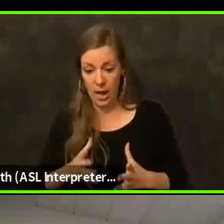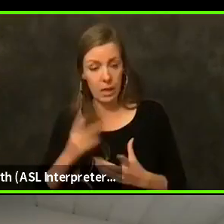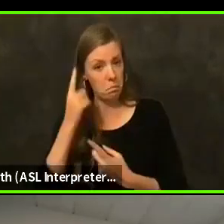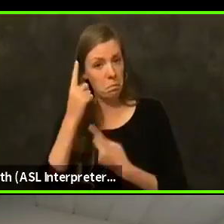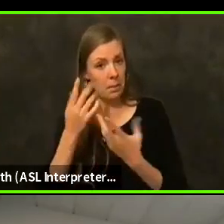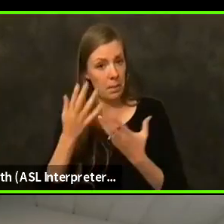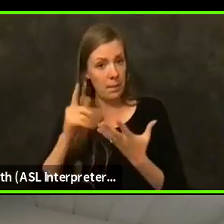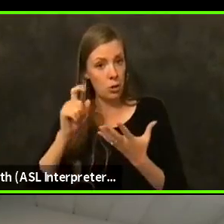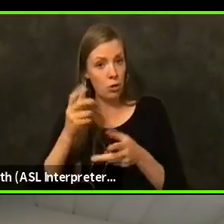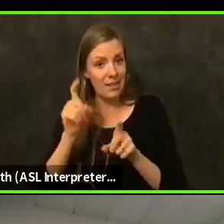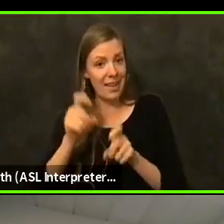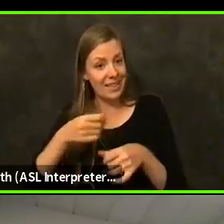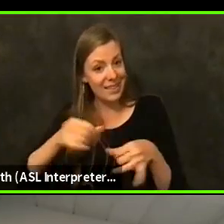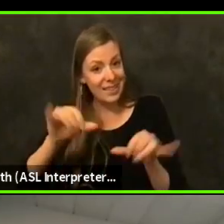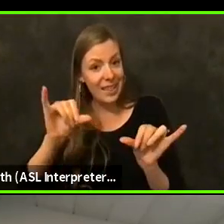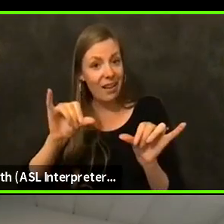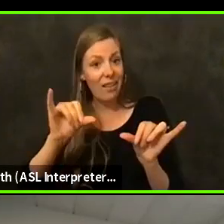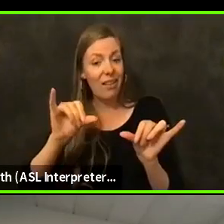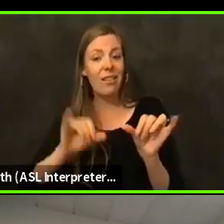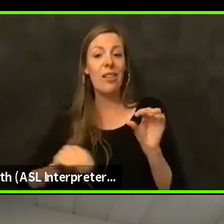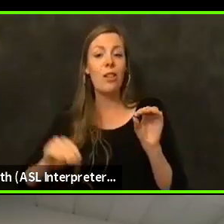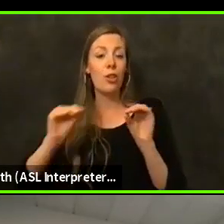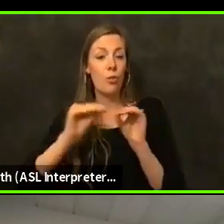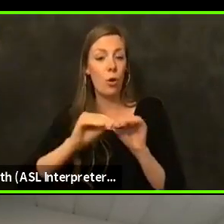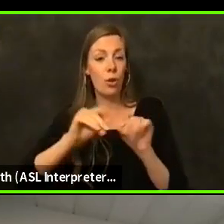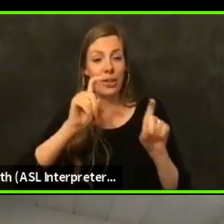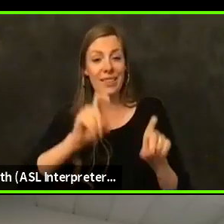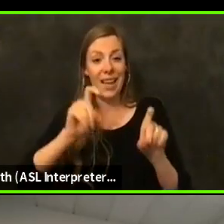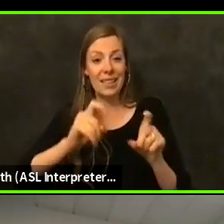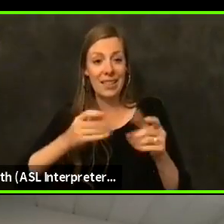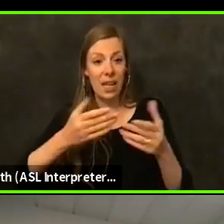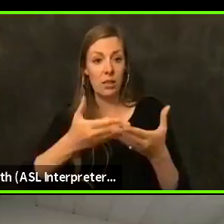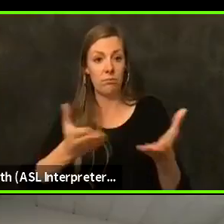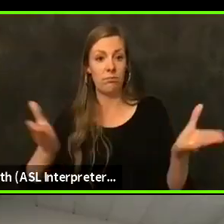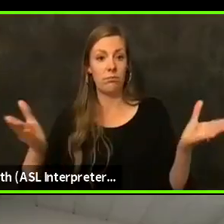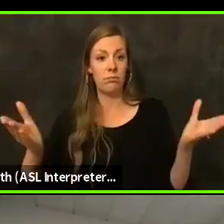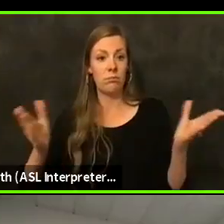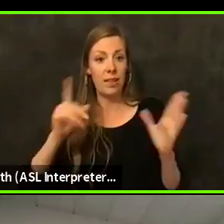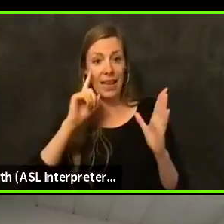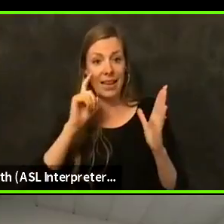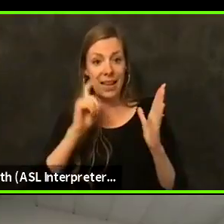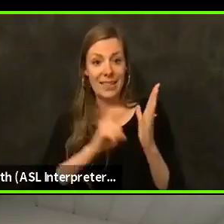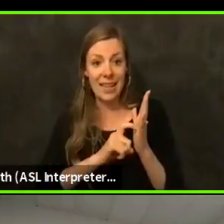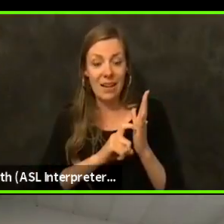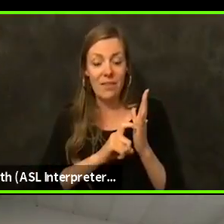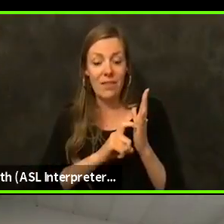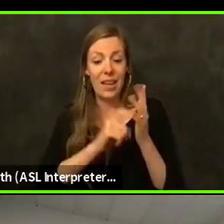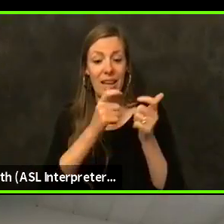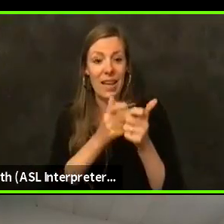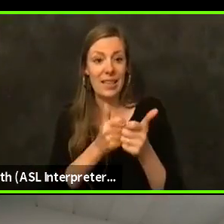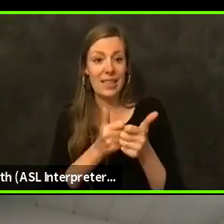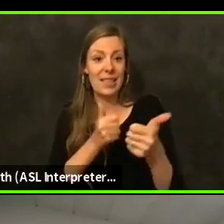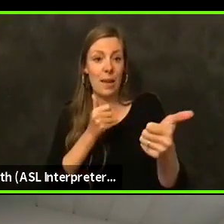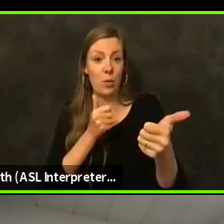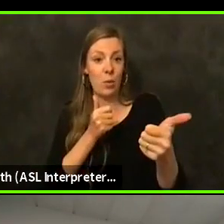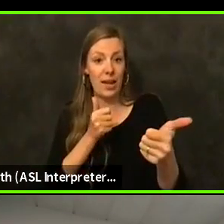The more that we're able to test the general population and identify and isolate these cases, then the sooner we're